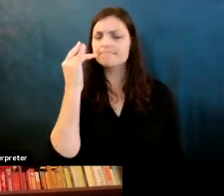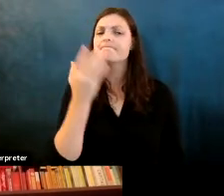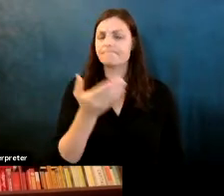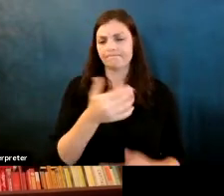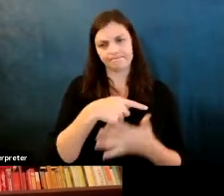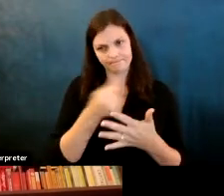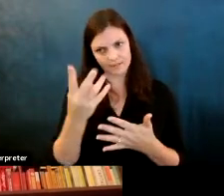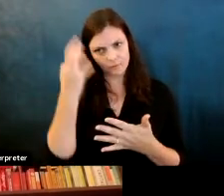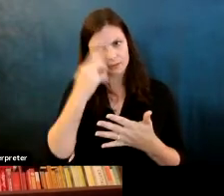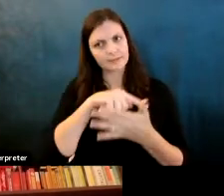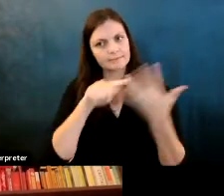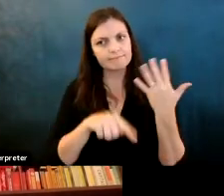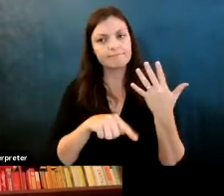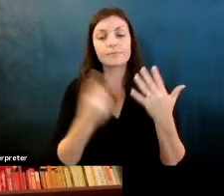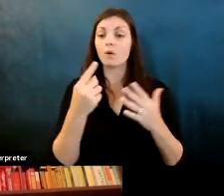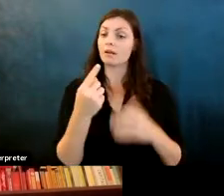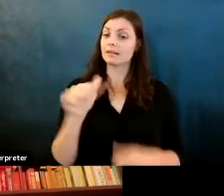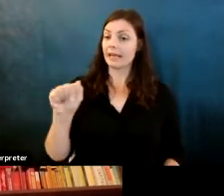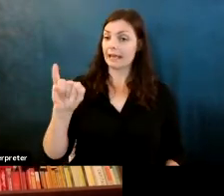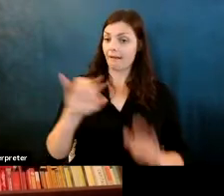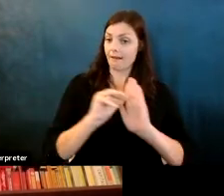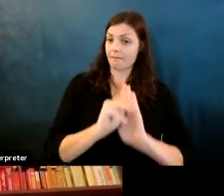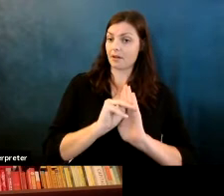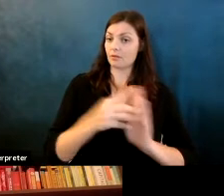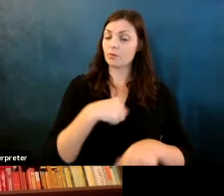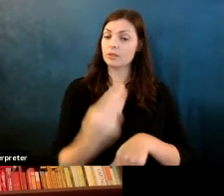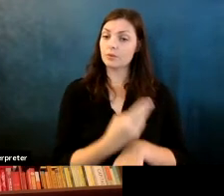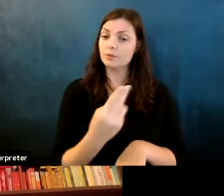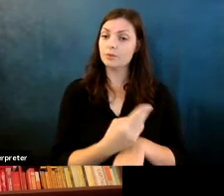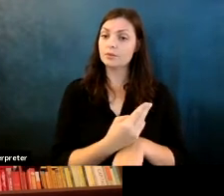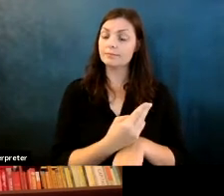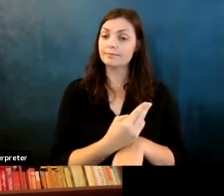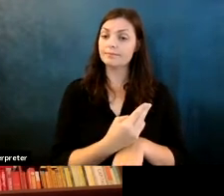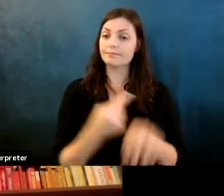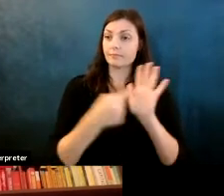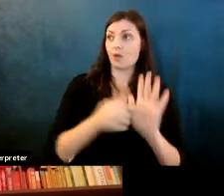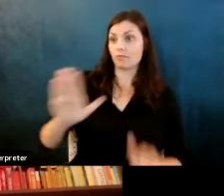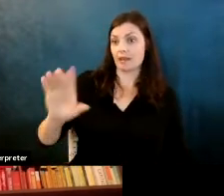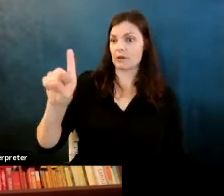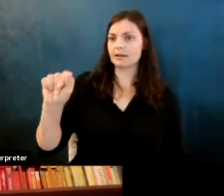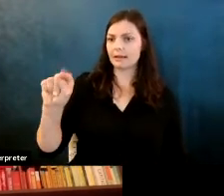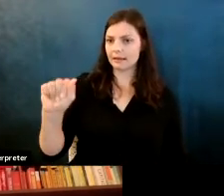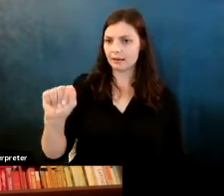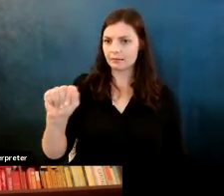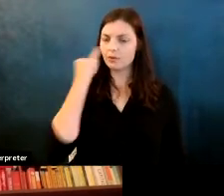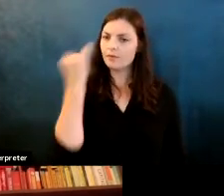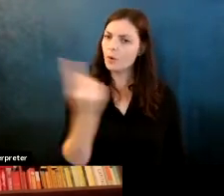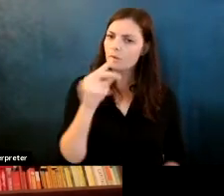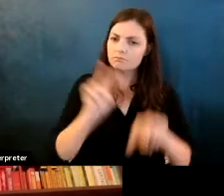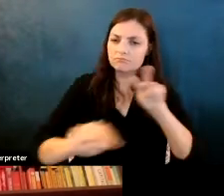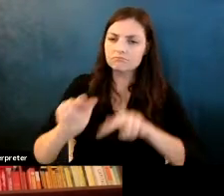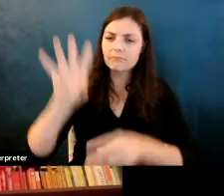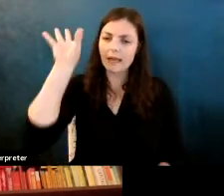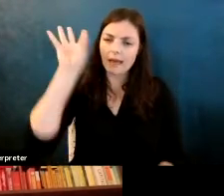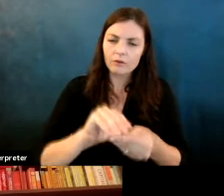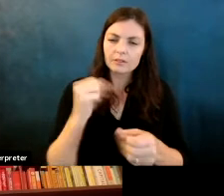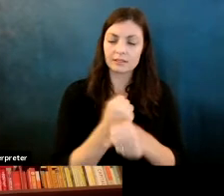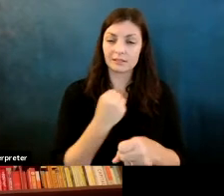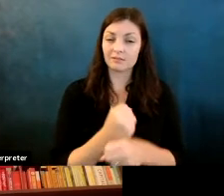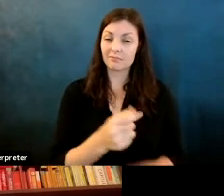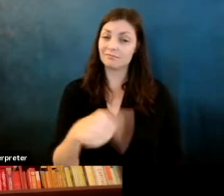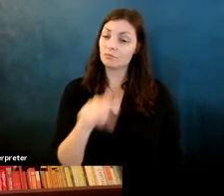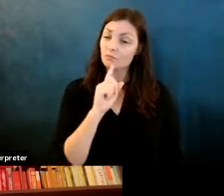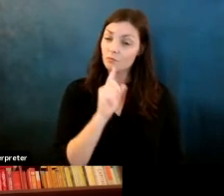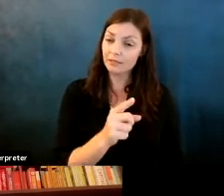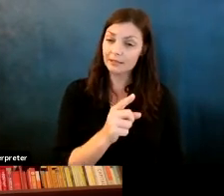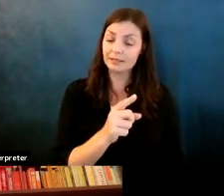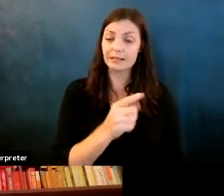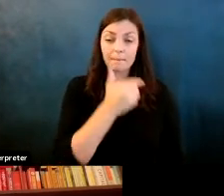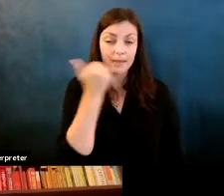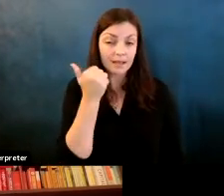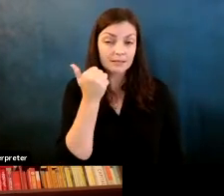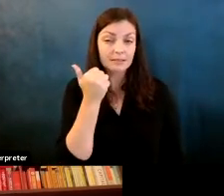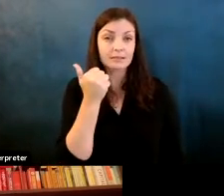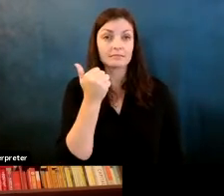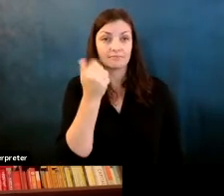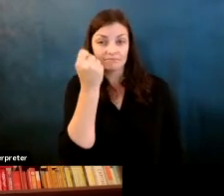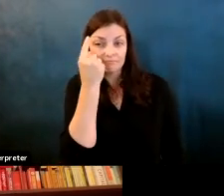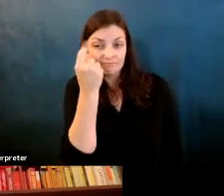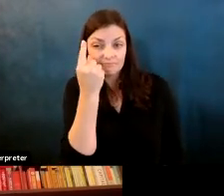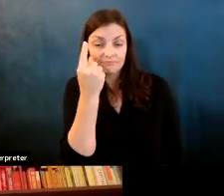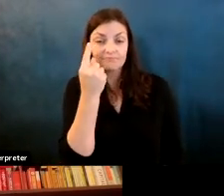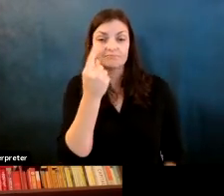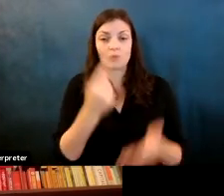Fernanda Viegas: The models, the Ai models that we use reflect their data, so if you're only looking at these aggregate statistics are you really doing the best you can to understand what you're feeding your model right.